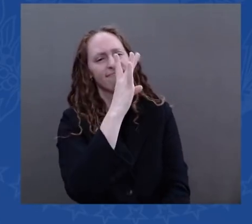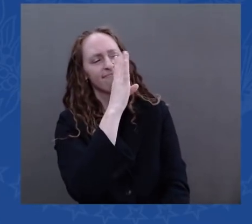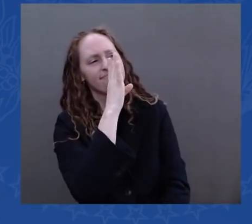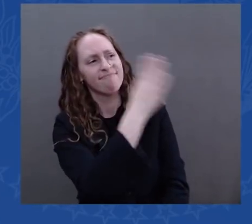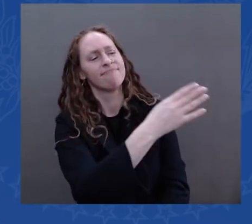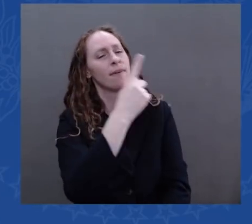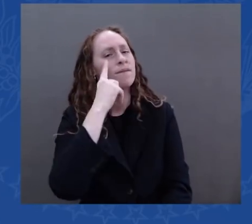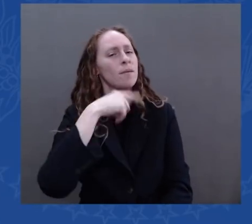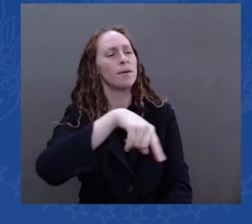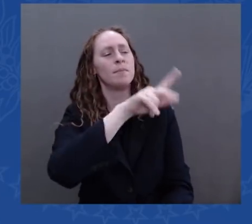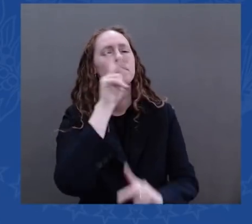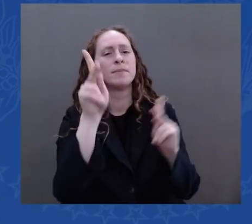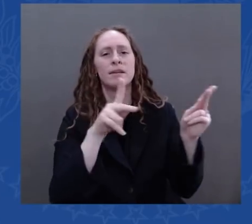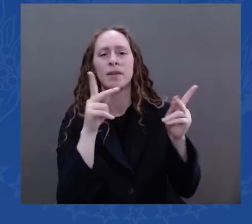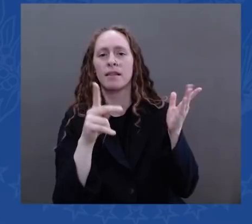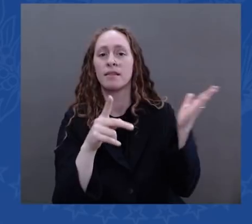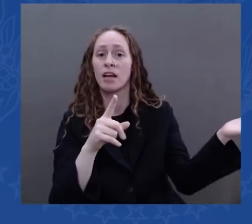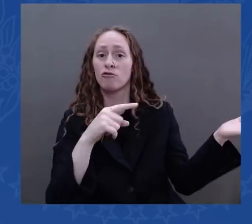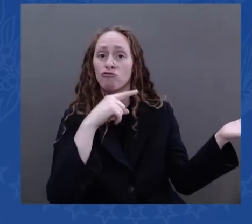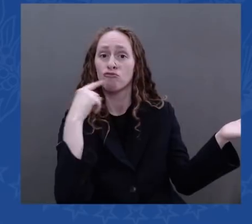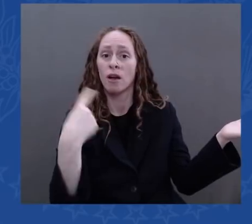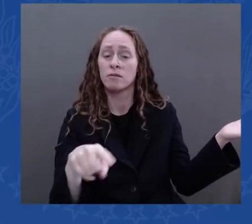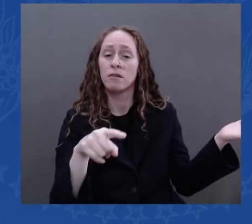This is -- this is just stating a simple fact